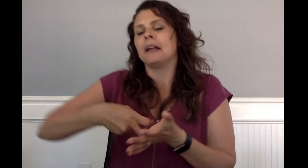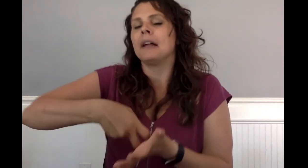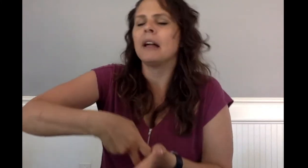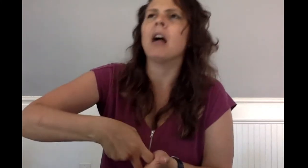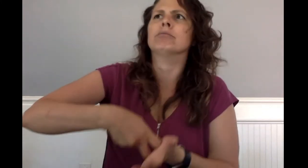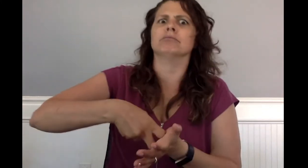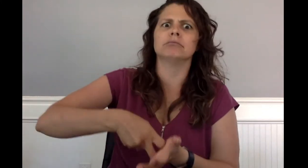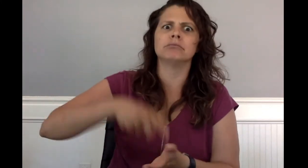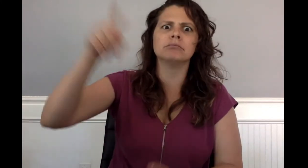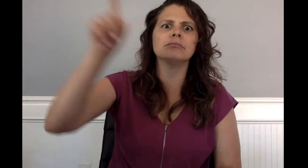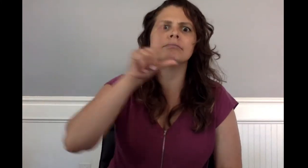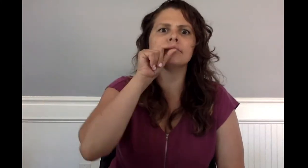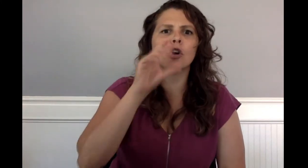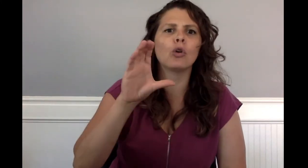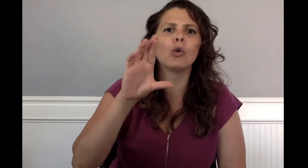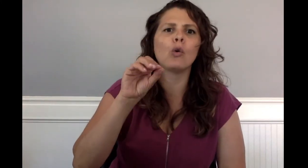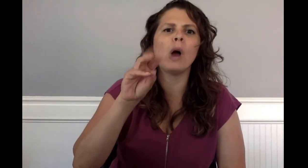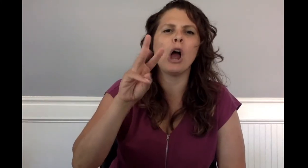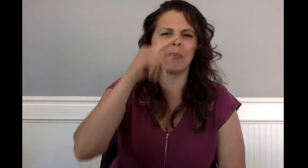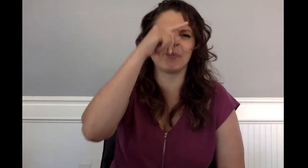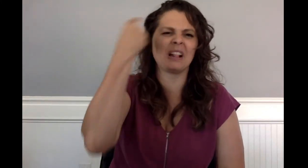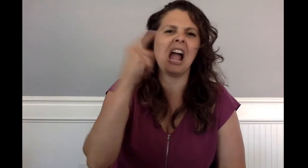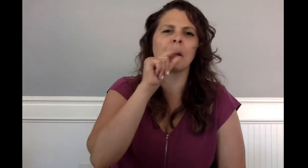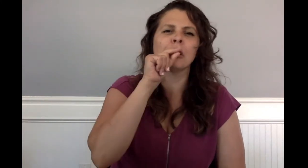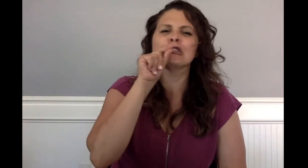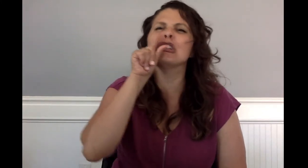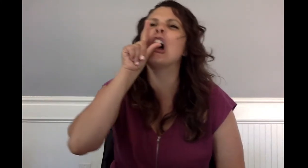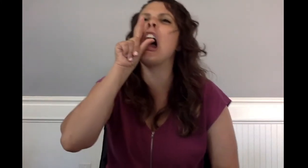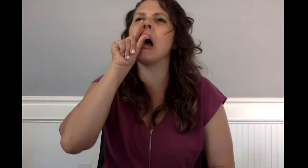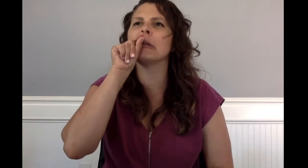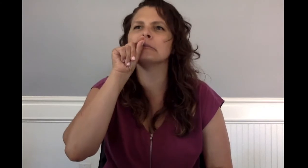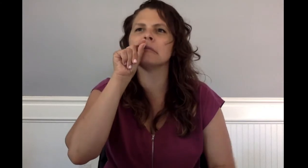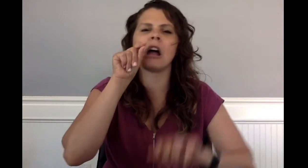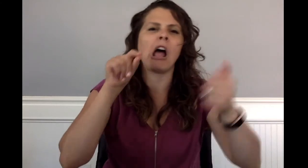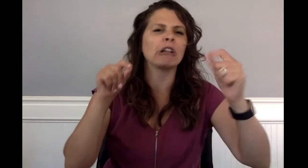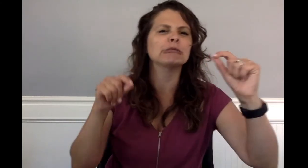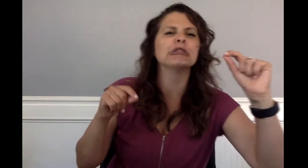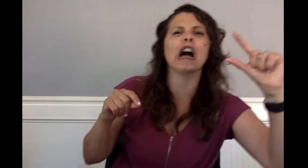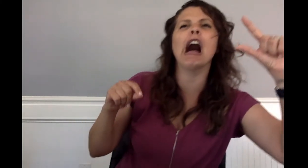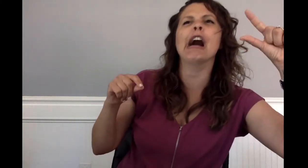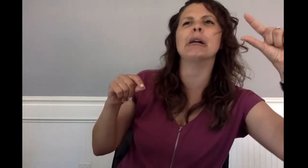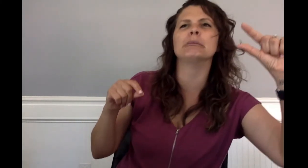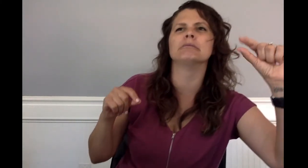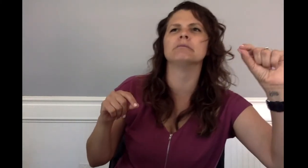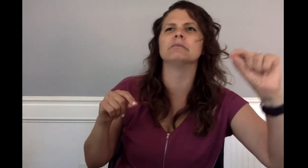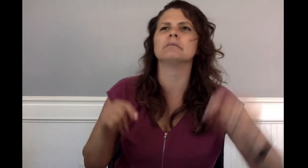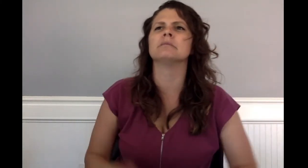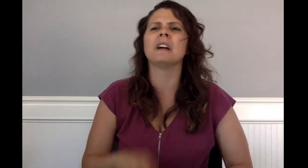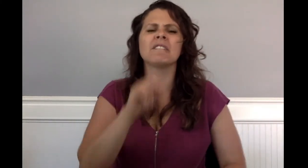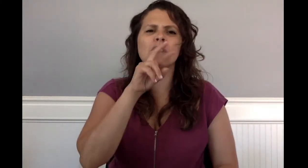A crow cawed. Another crow answered.